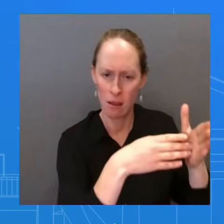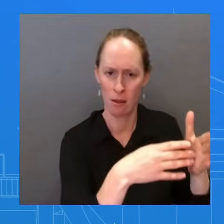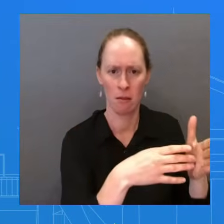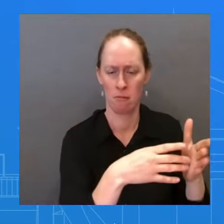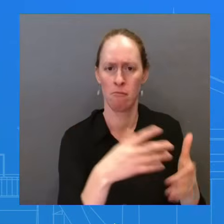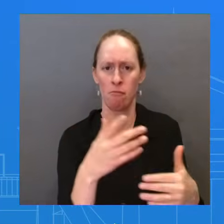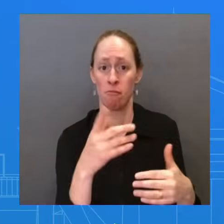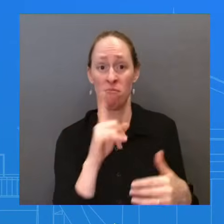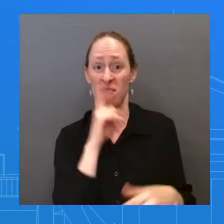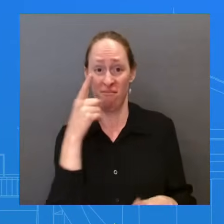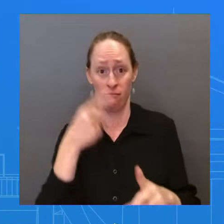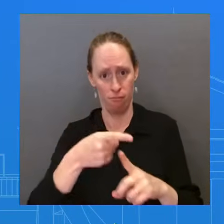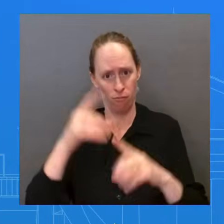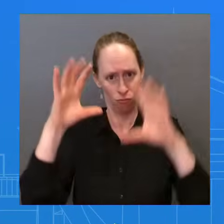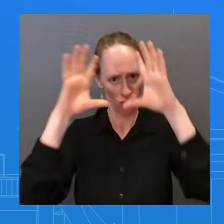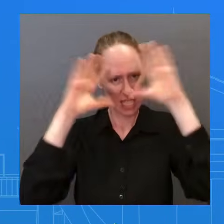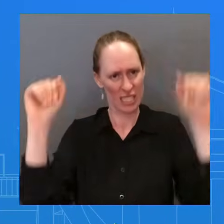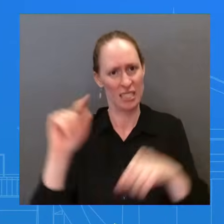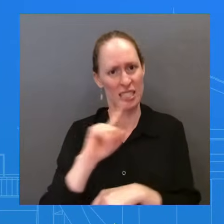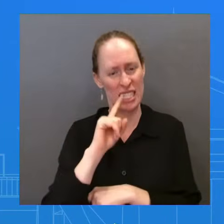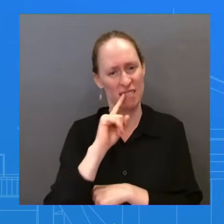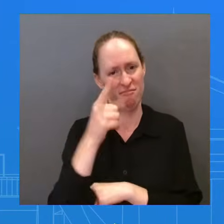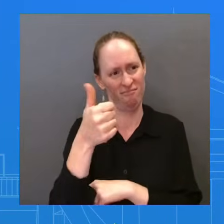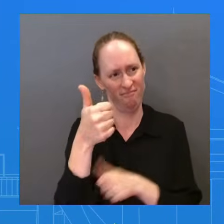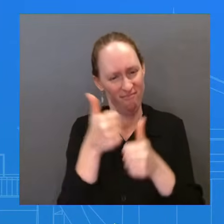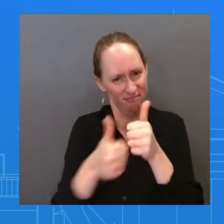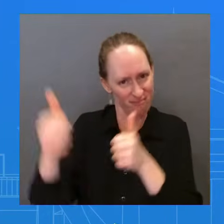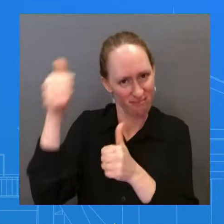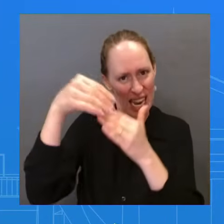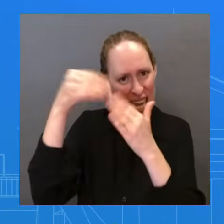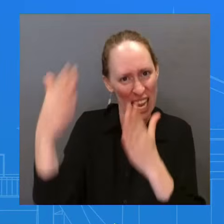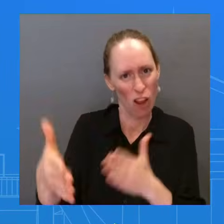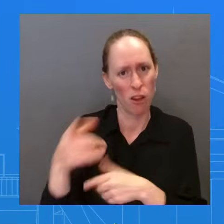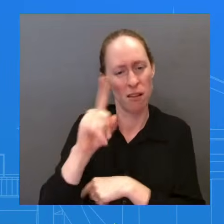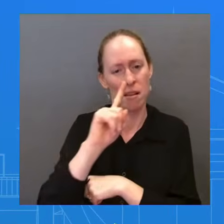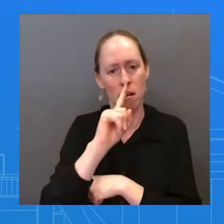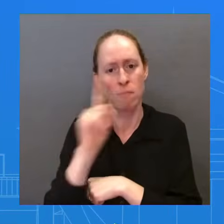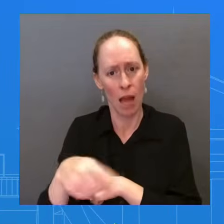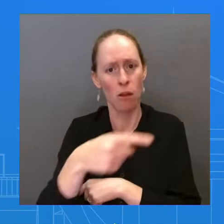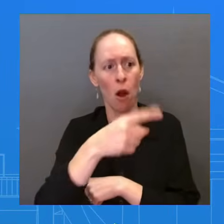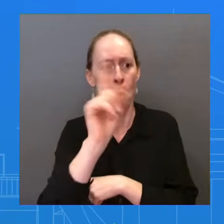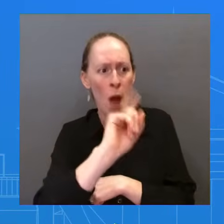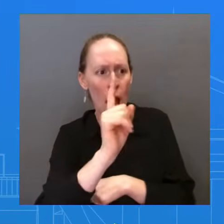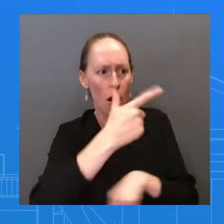where they're going to fight, where they're going to defend, where they're going to go in the offense. And the "when" is absolutely a part of that.